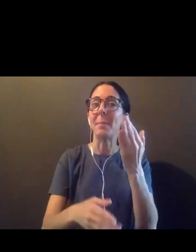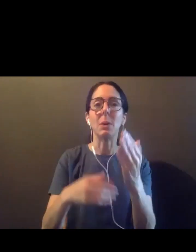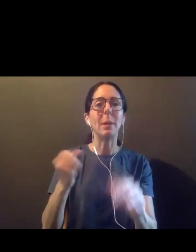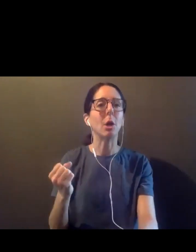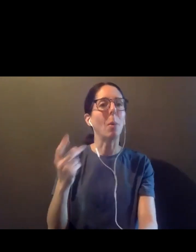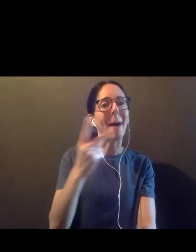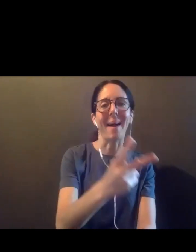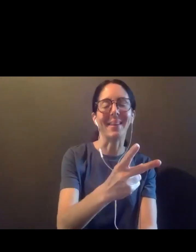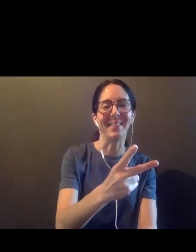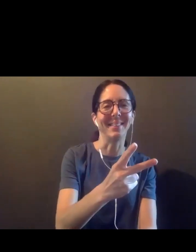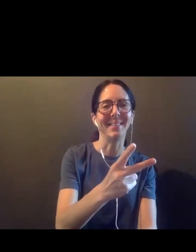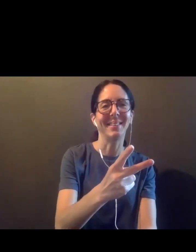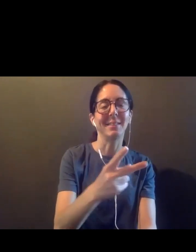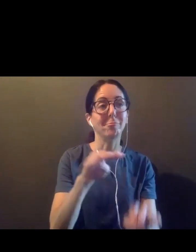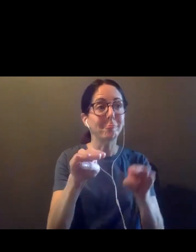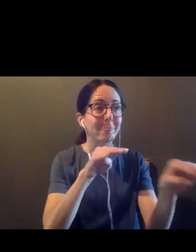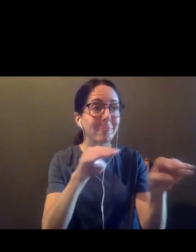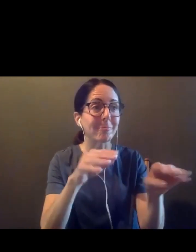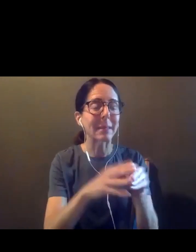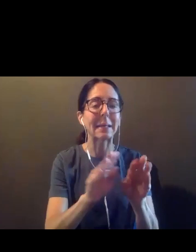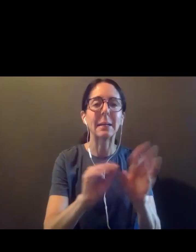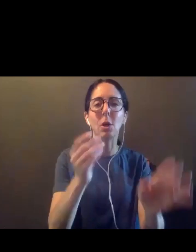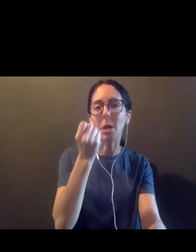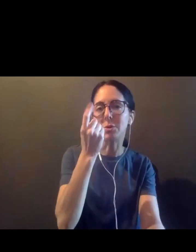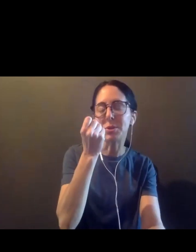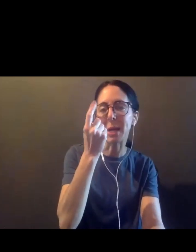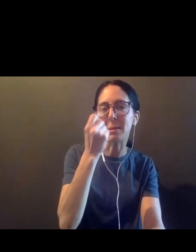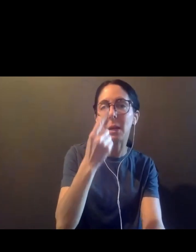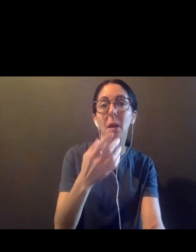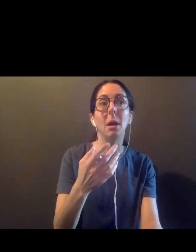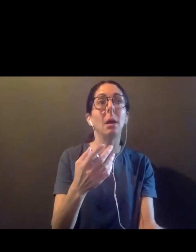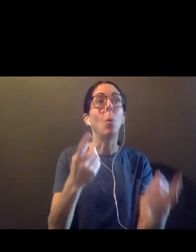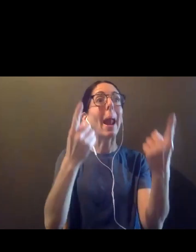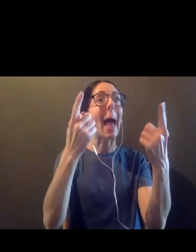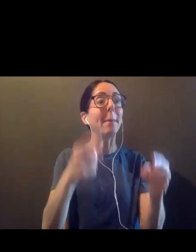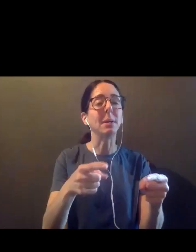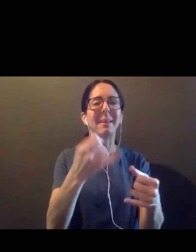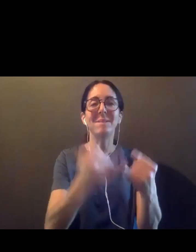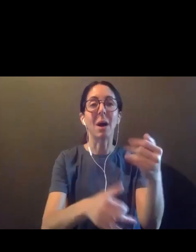for us to understand what became the final outcome of the work.